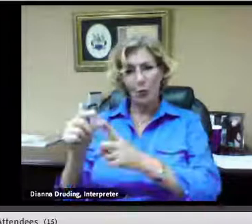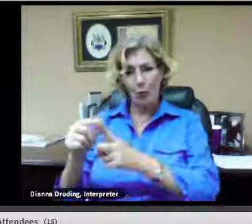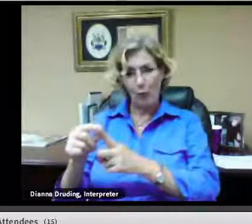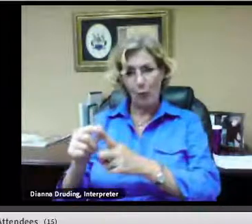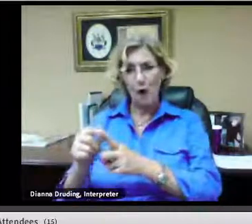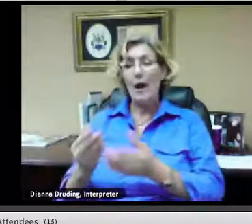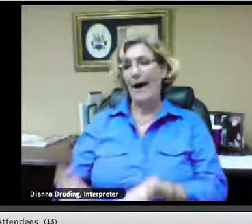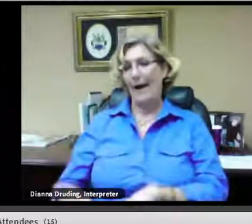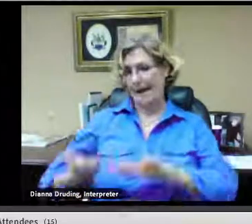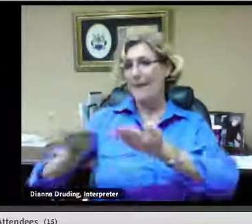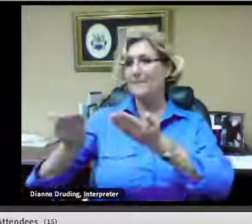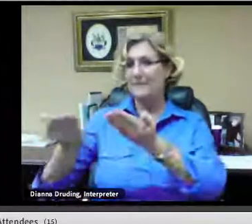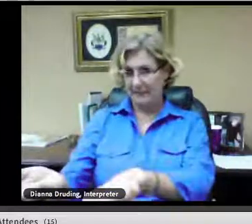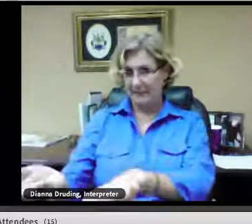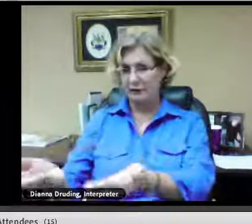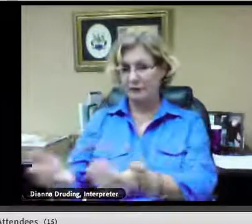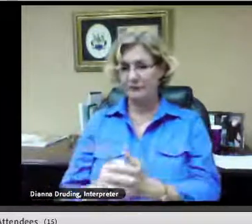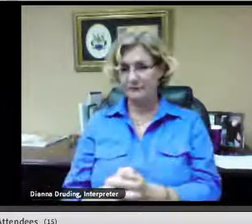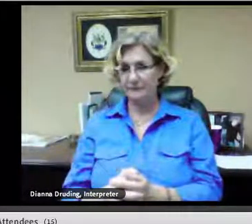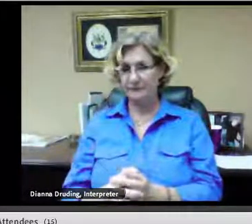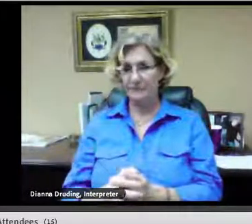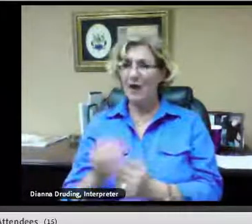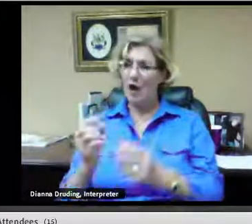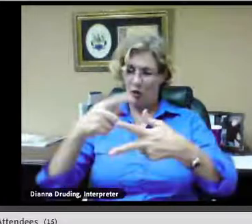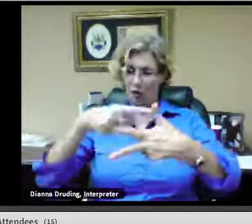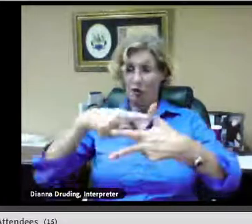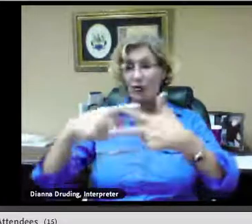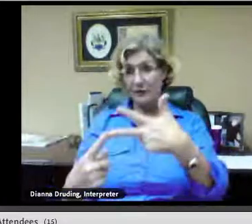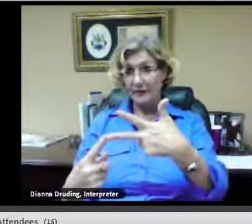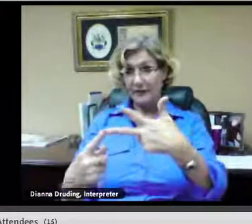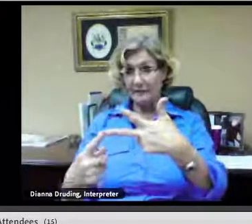And all those three things together equal accessibility,